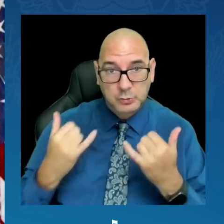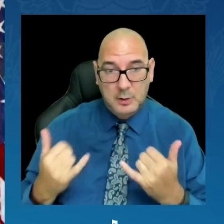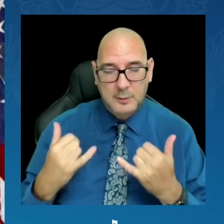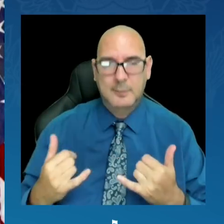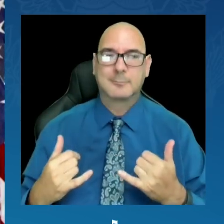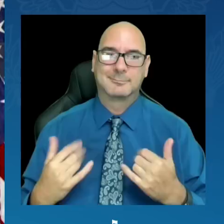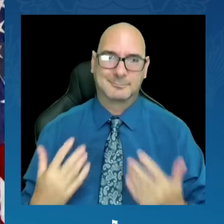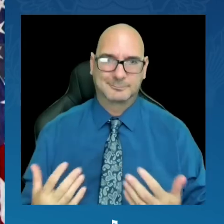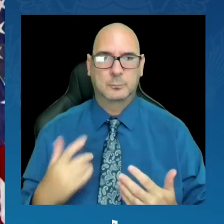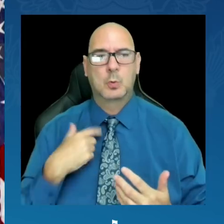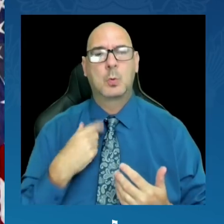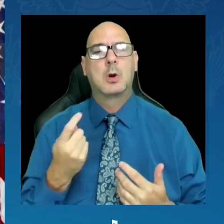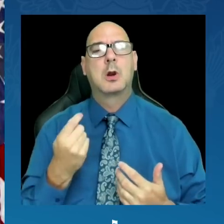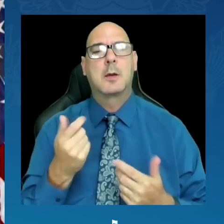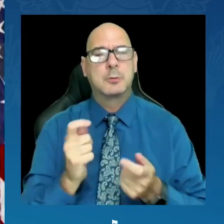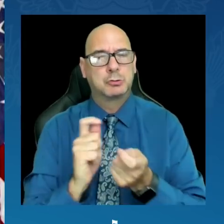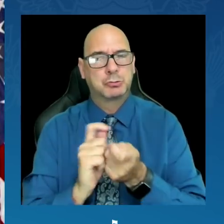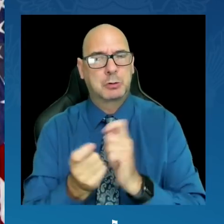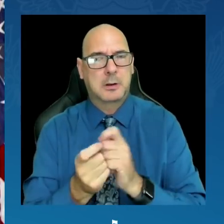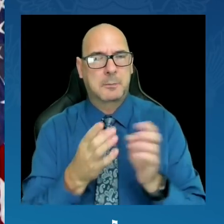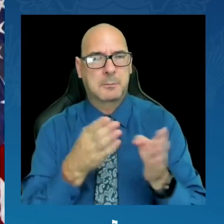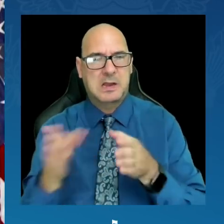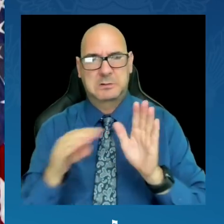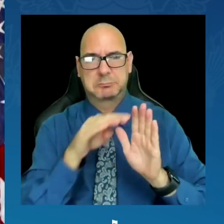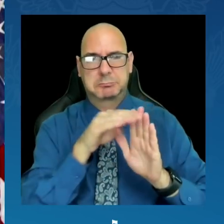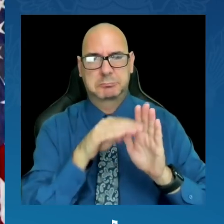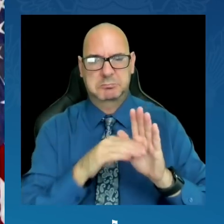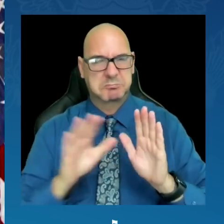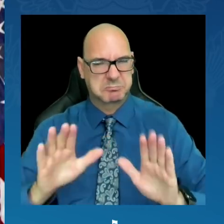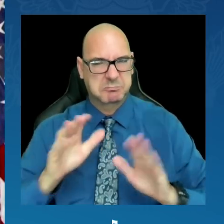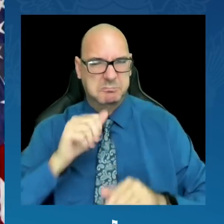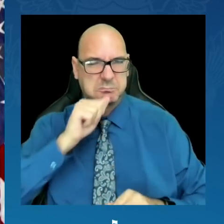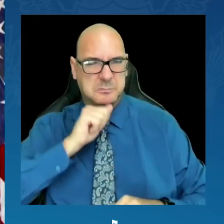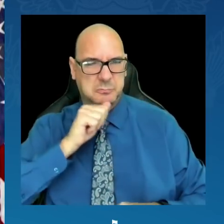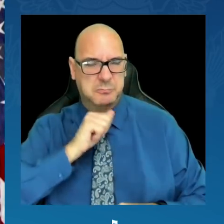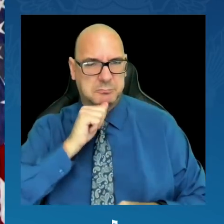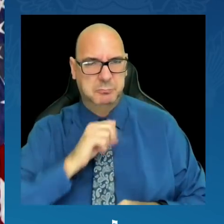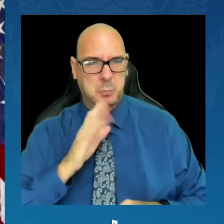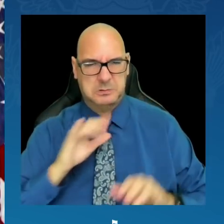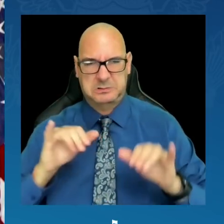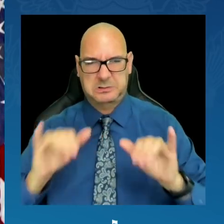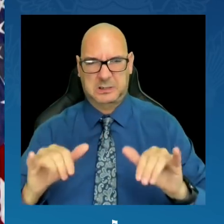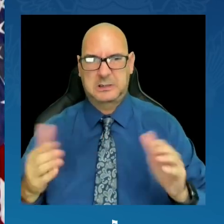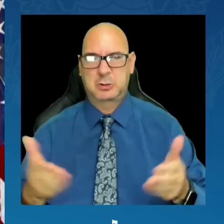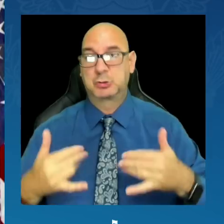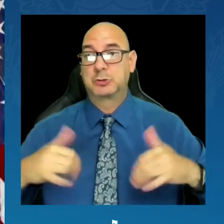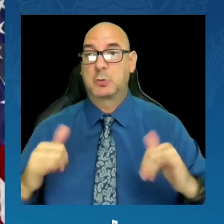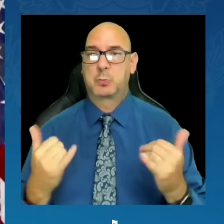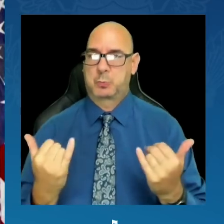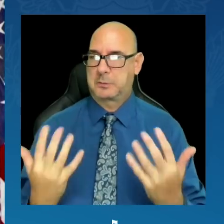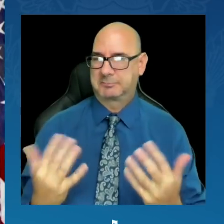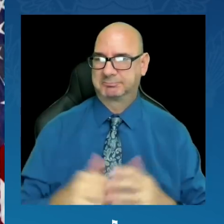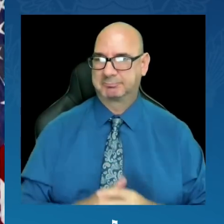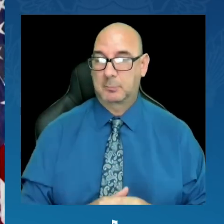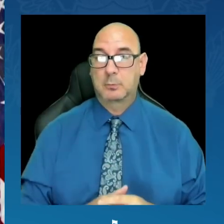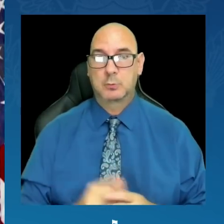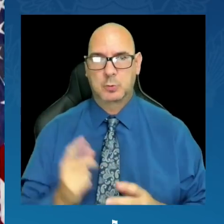and for being here at this moment. But during the course of the day, we had to make adjustment because of breaking news in Washington,